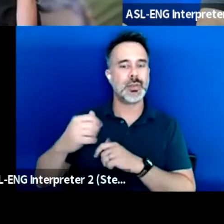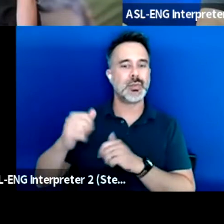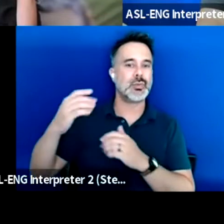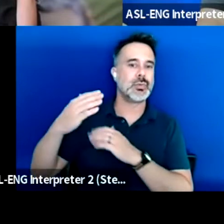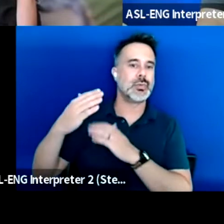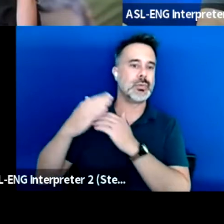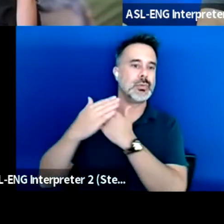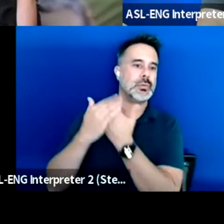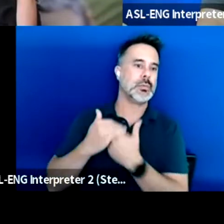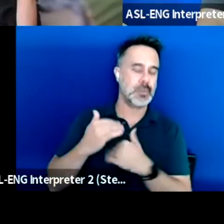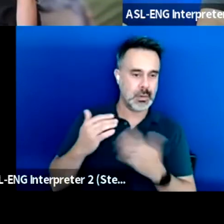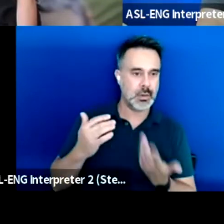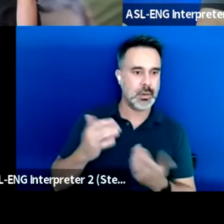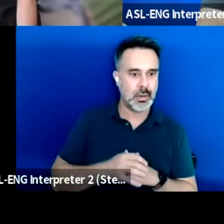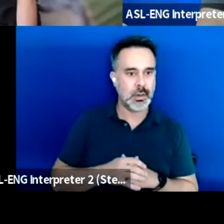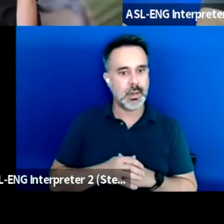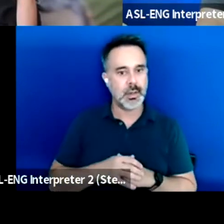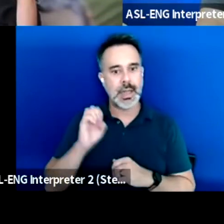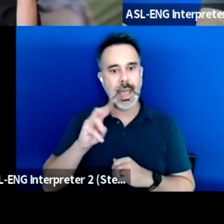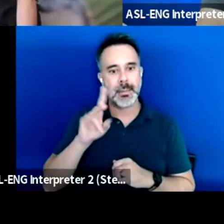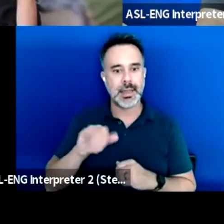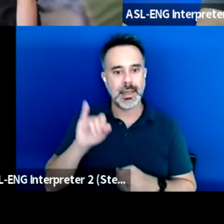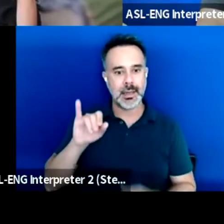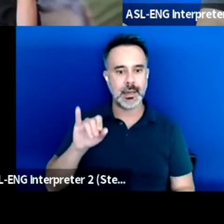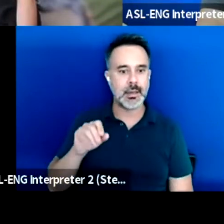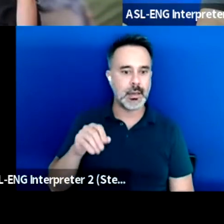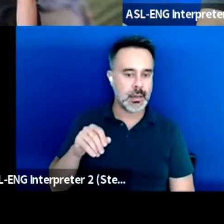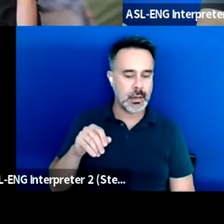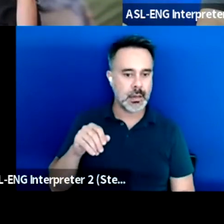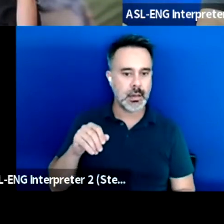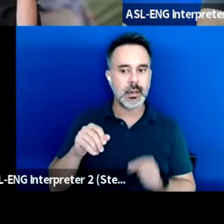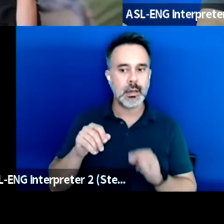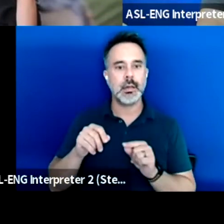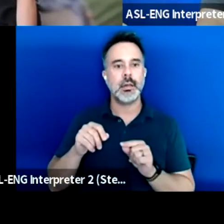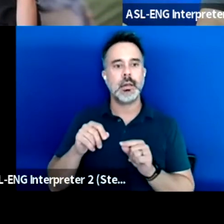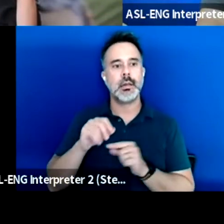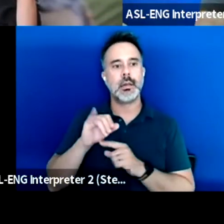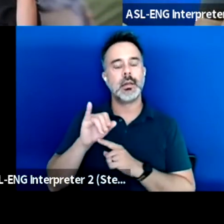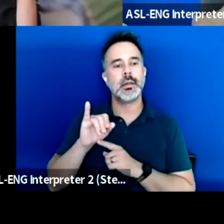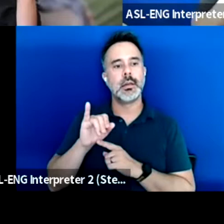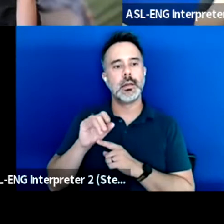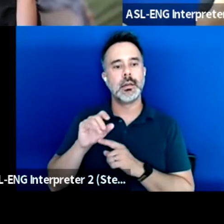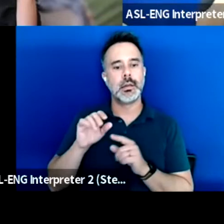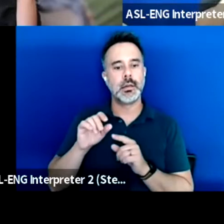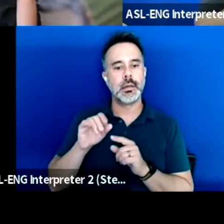than a 2 Fast 2 Furious: A Tiger's Tale race against mortality. Because only death wins in the end.